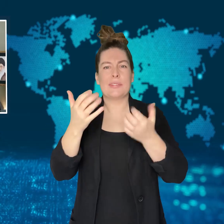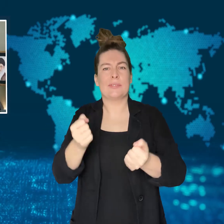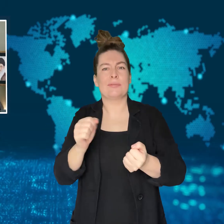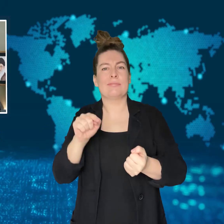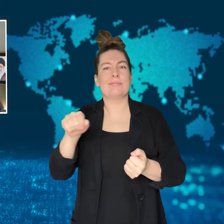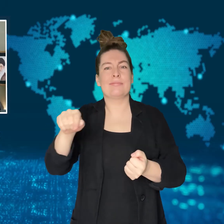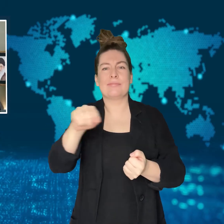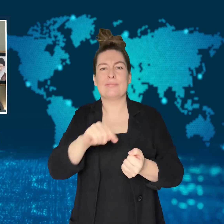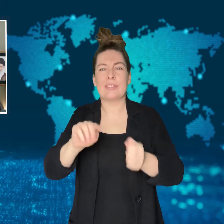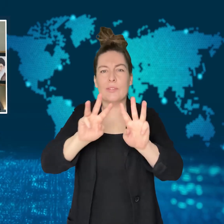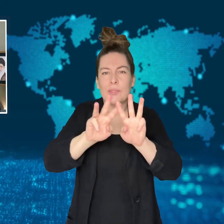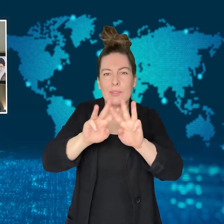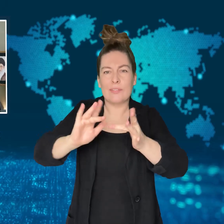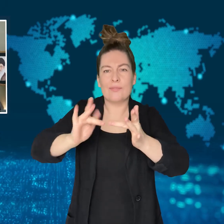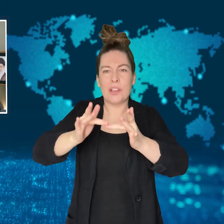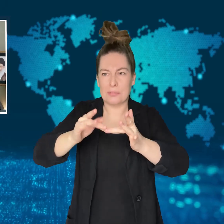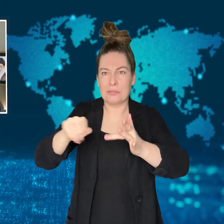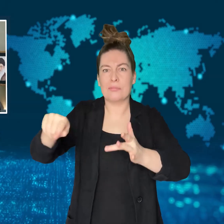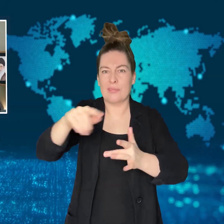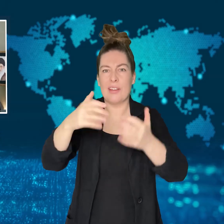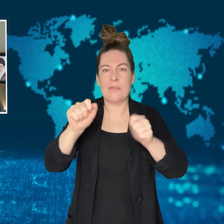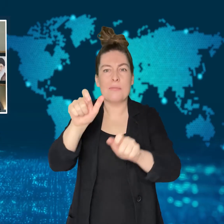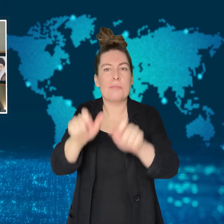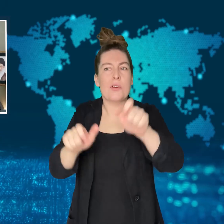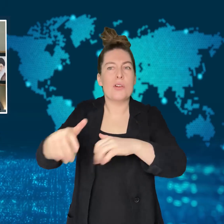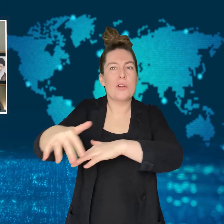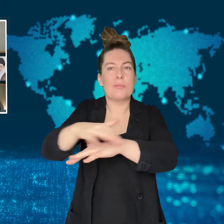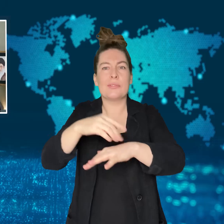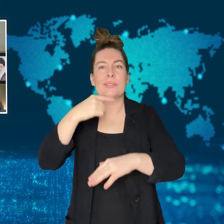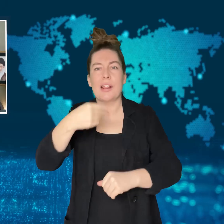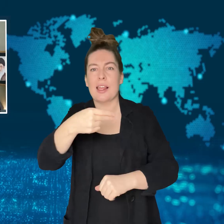Iran's President, Masoud Pezeshkian, said